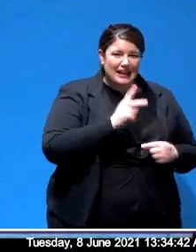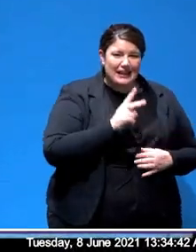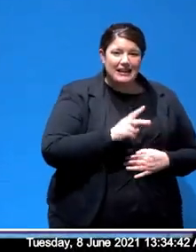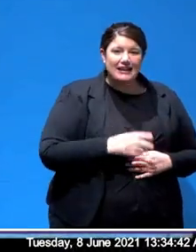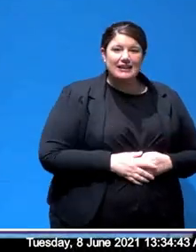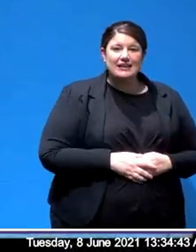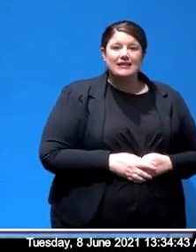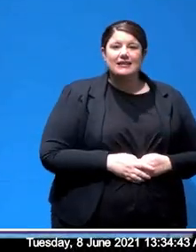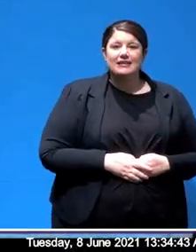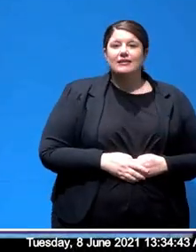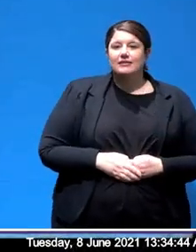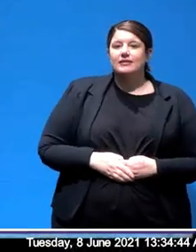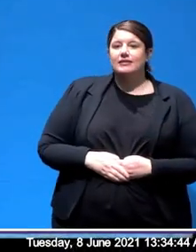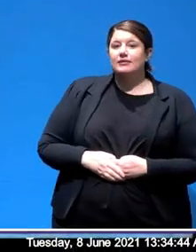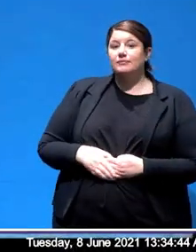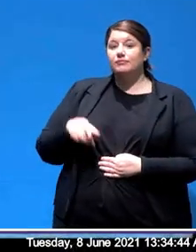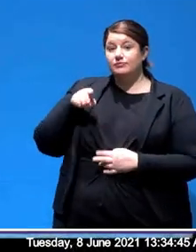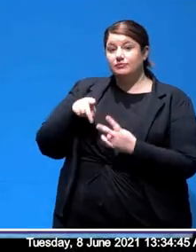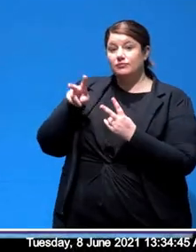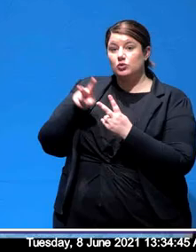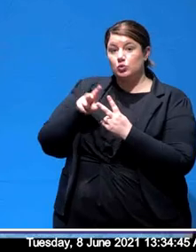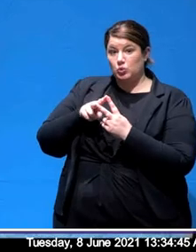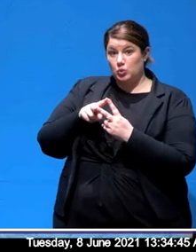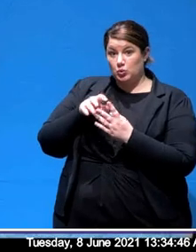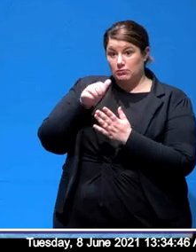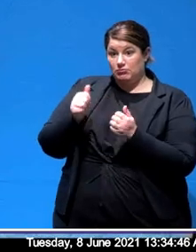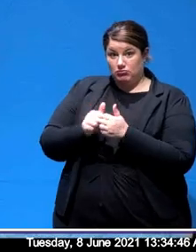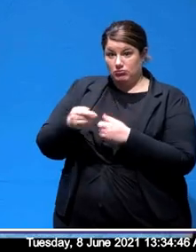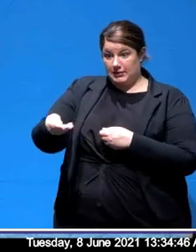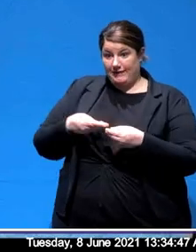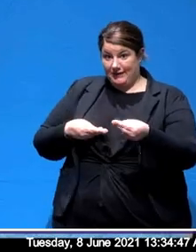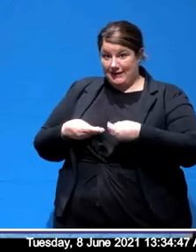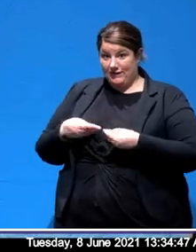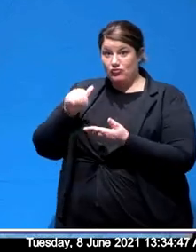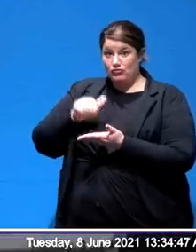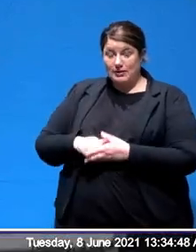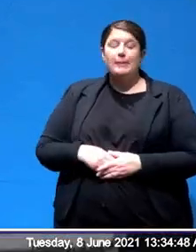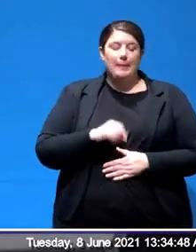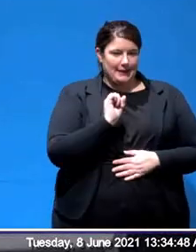I understand you have made two statements to this Royal Commission; is that right? Yes, that's correct.